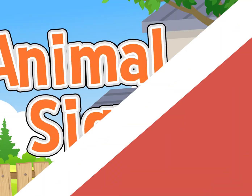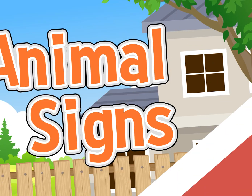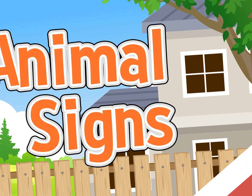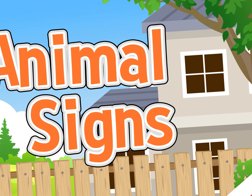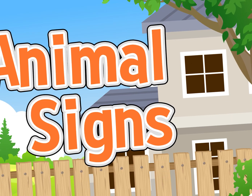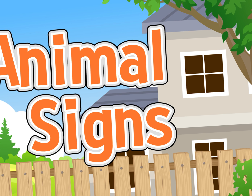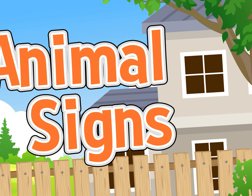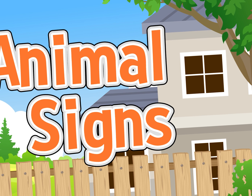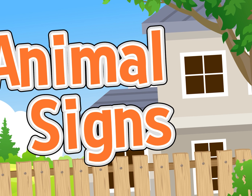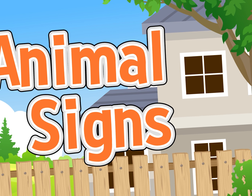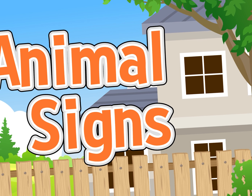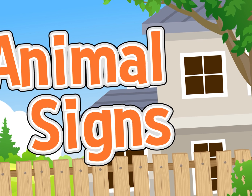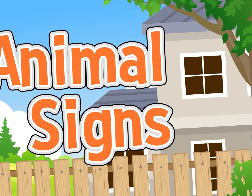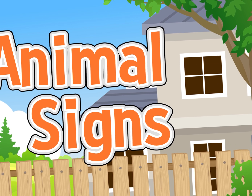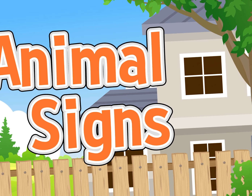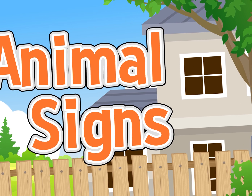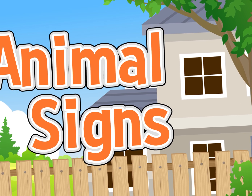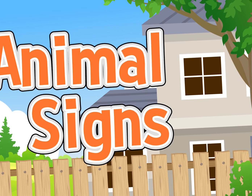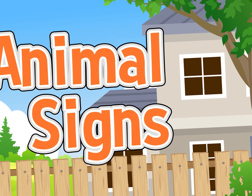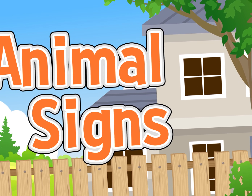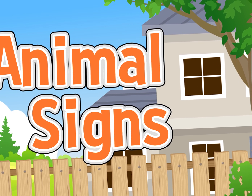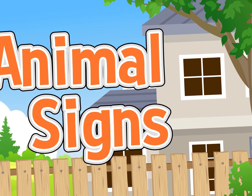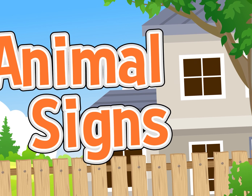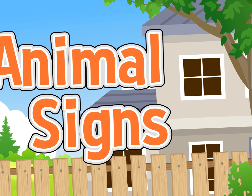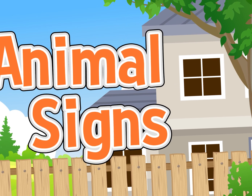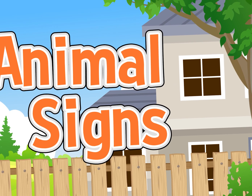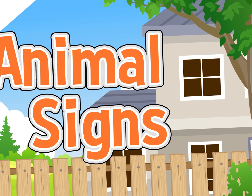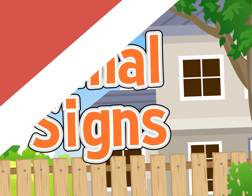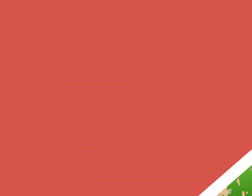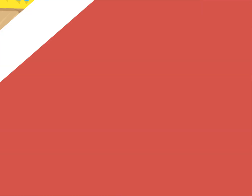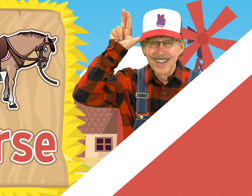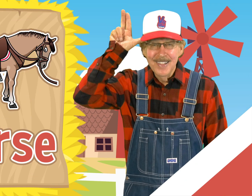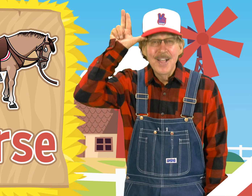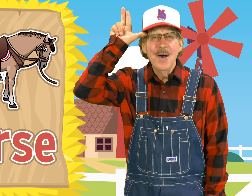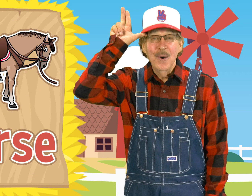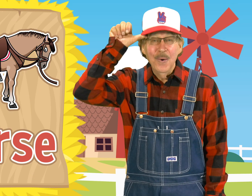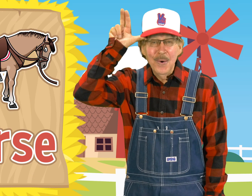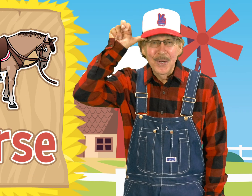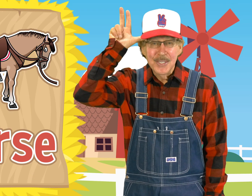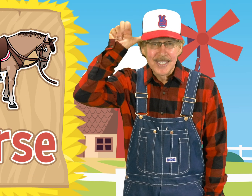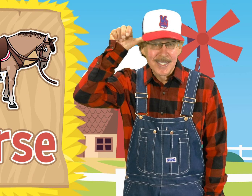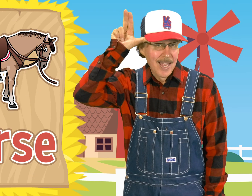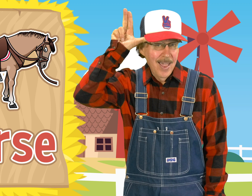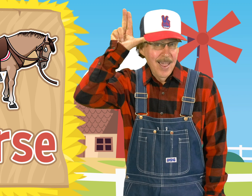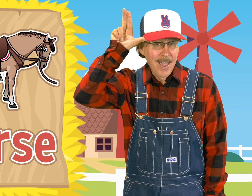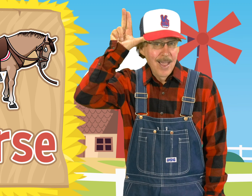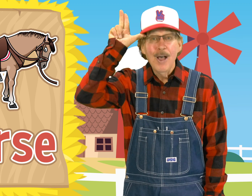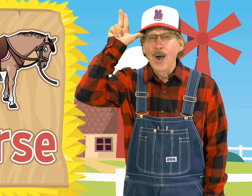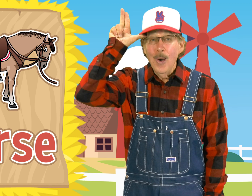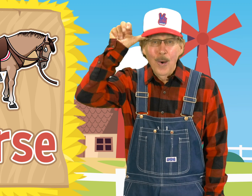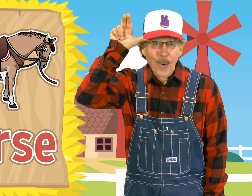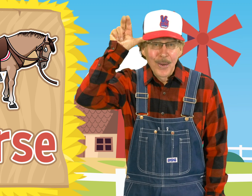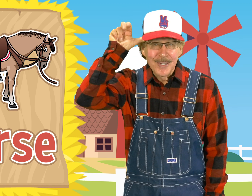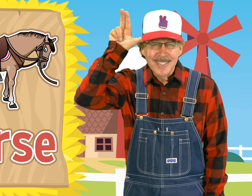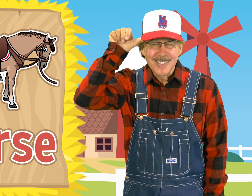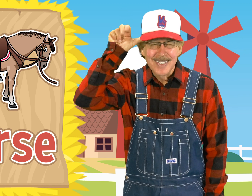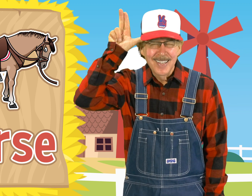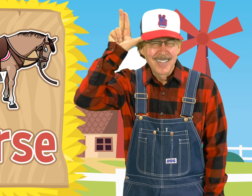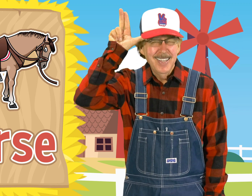And learn their animal signs Horse, horse